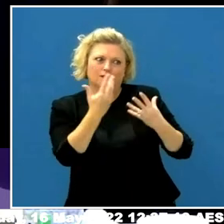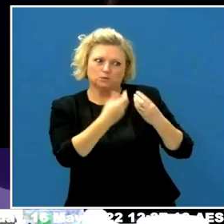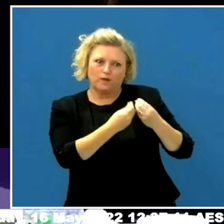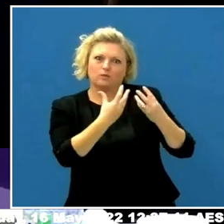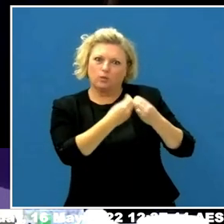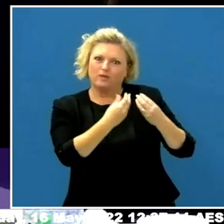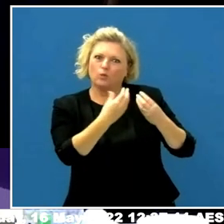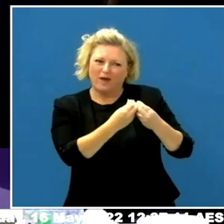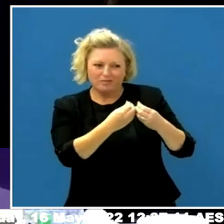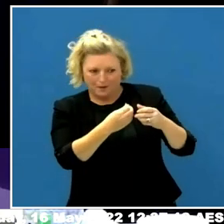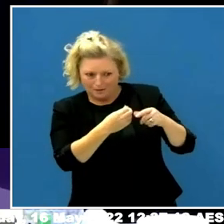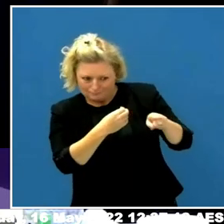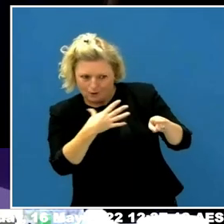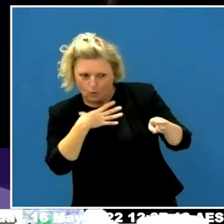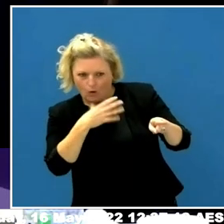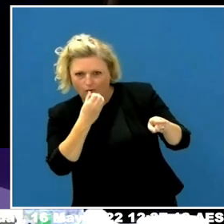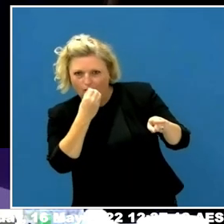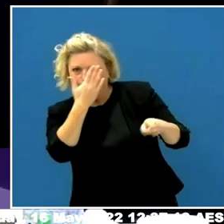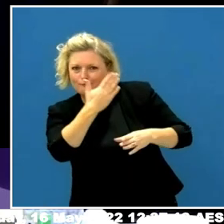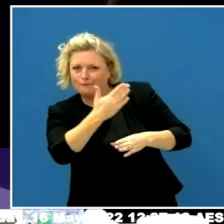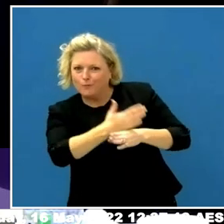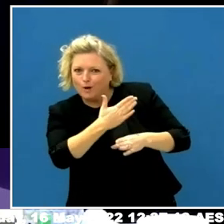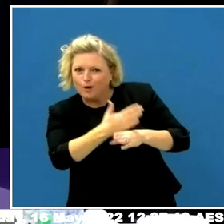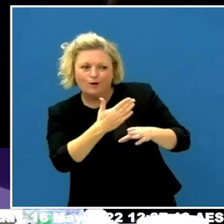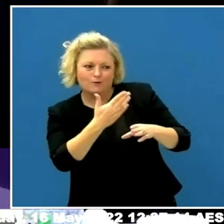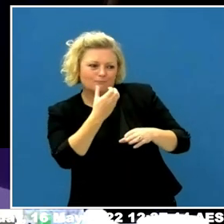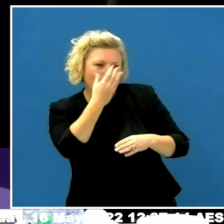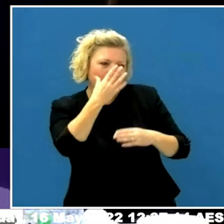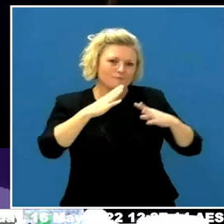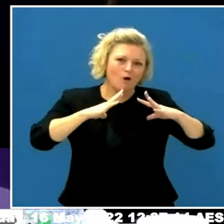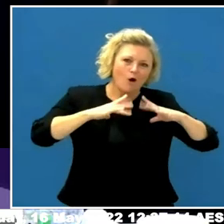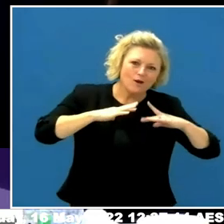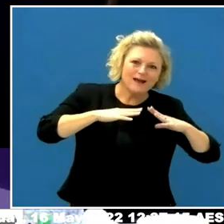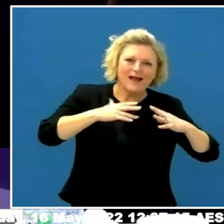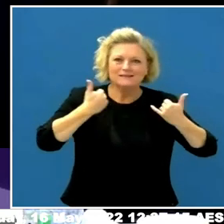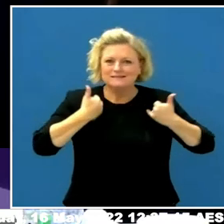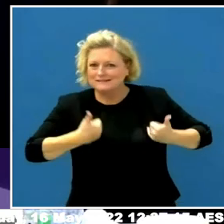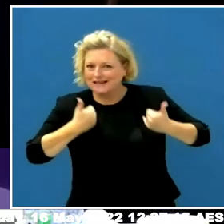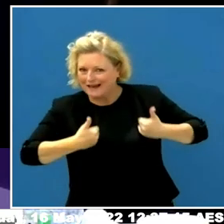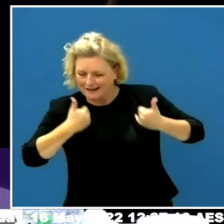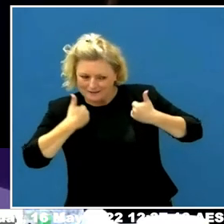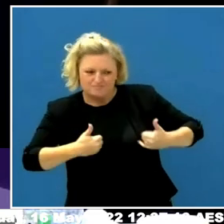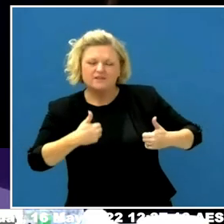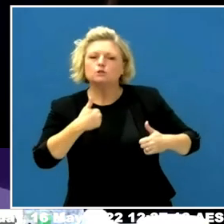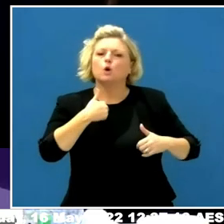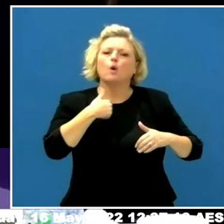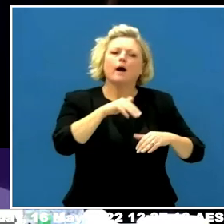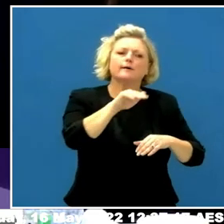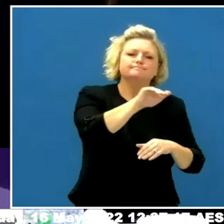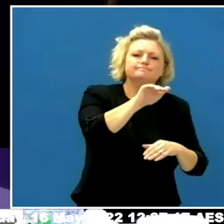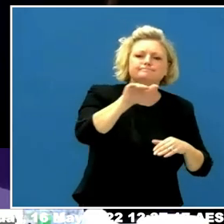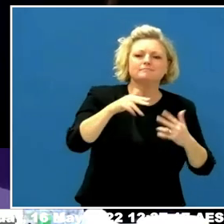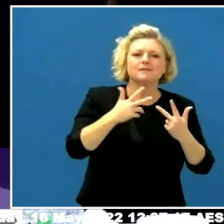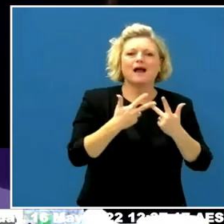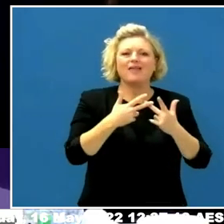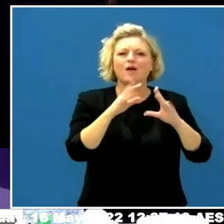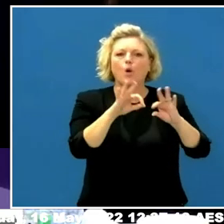So I reached out to other services that I went and met and have got to know.